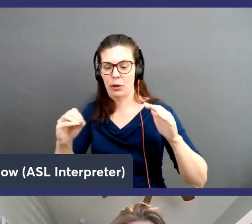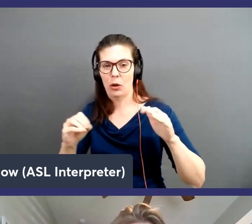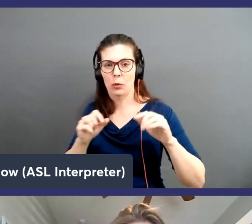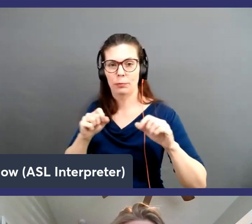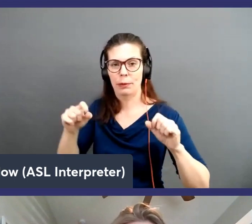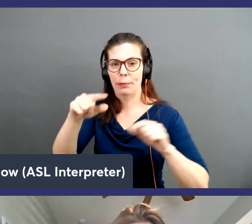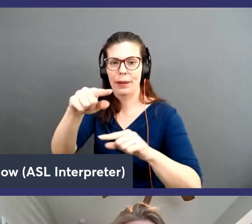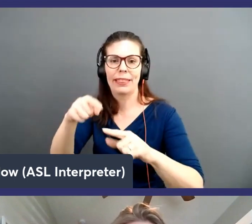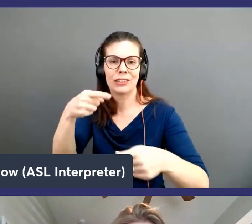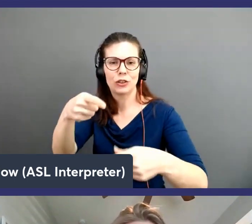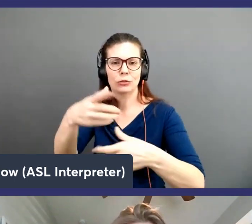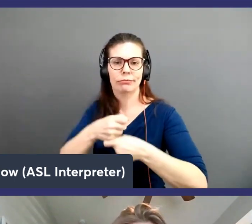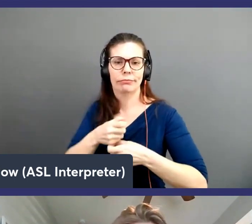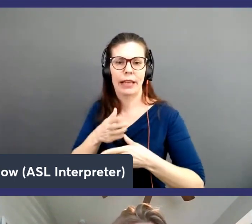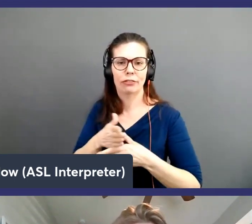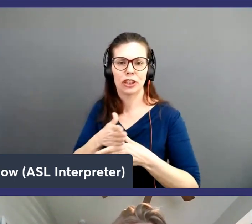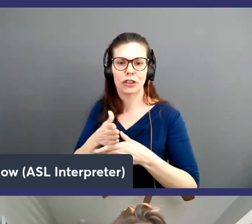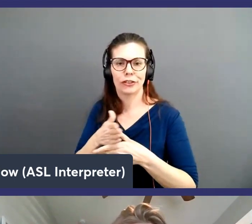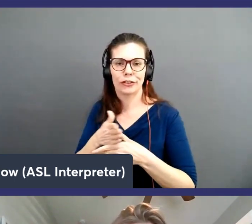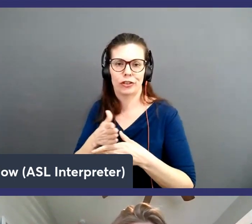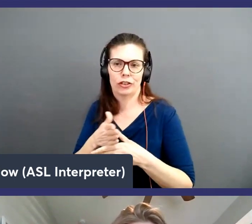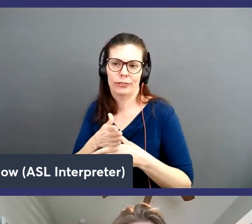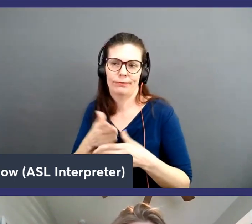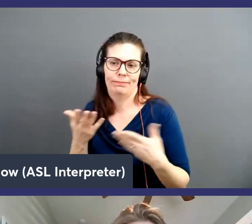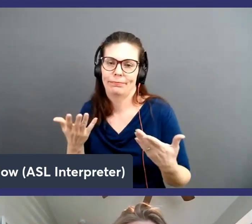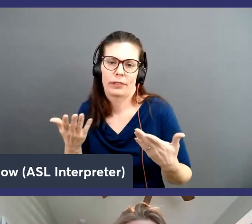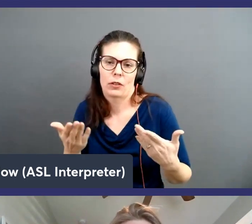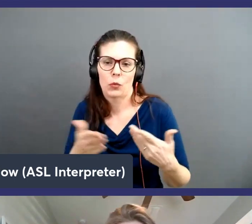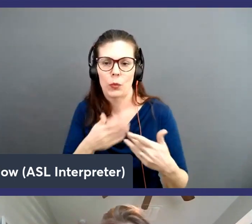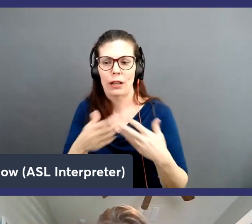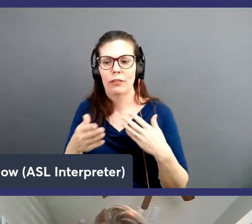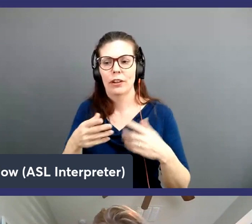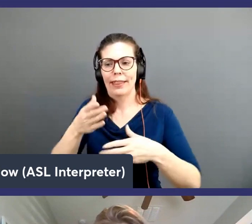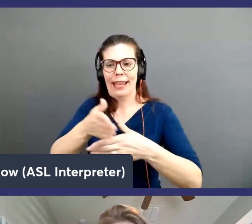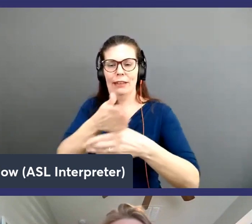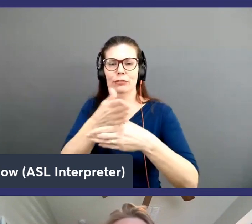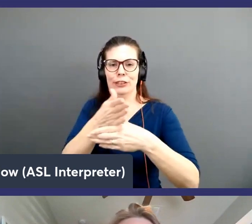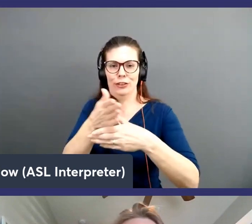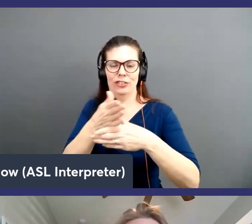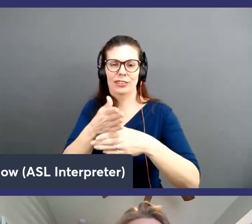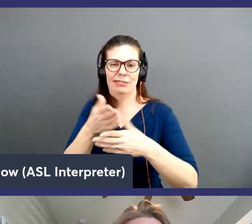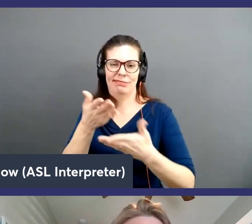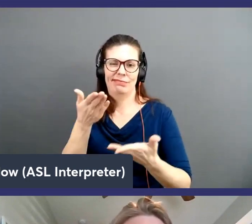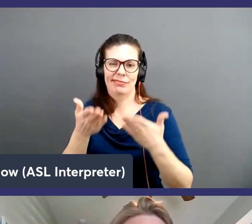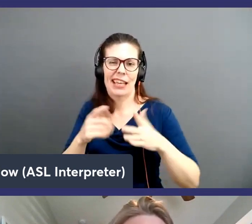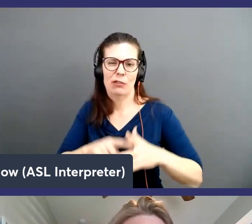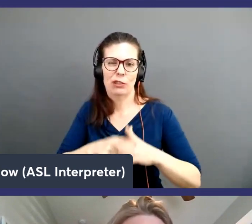and whatever's the average of that, that's probably what the original message was.